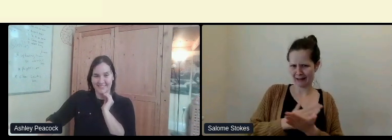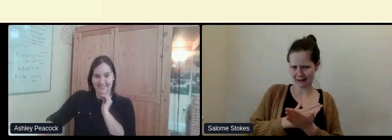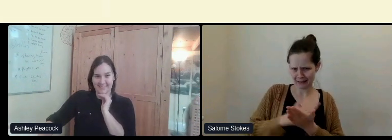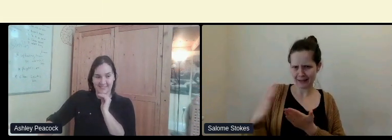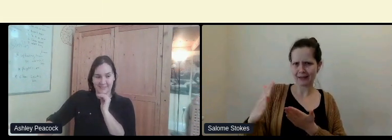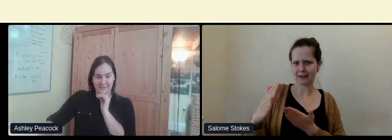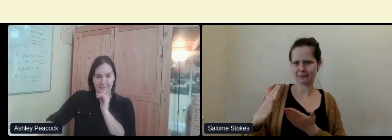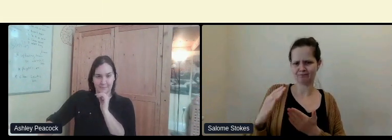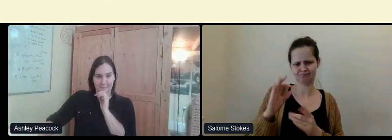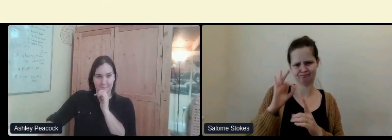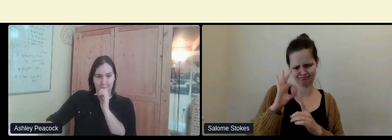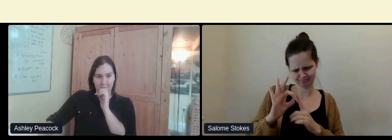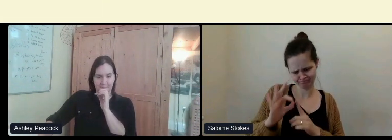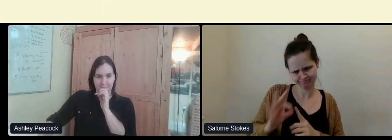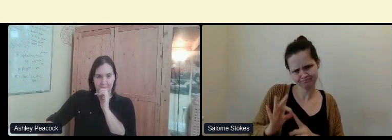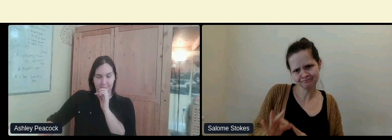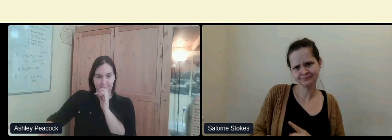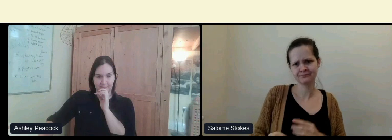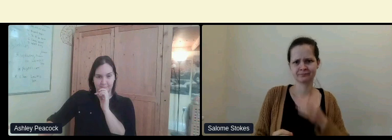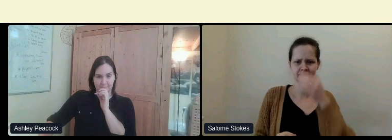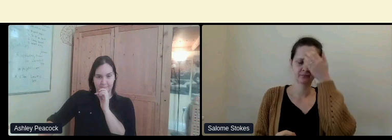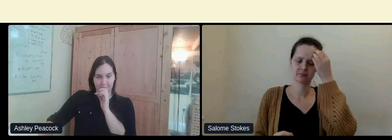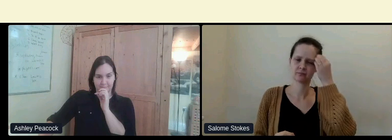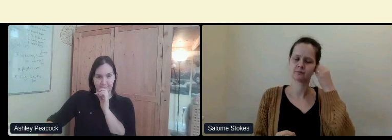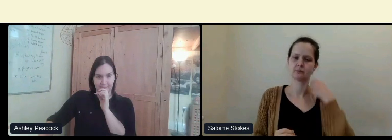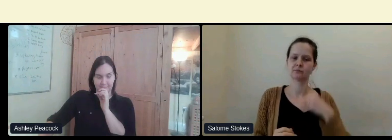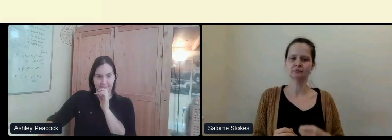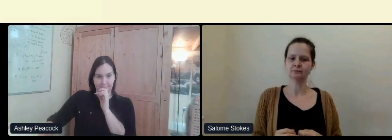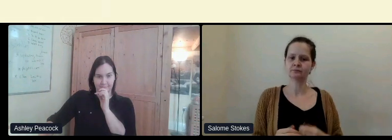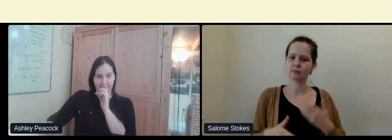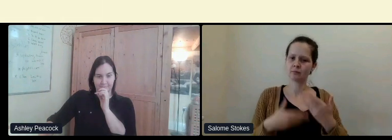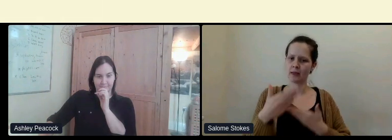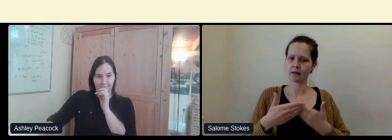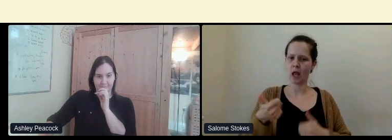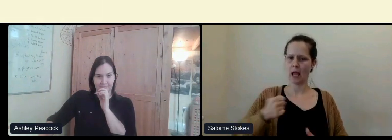details and define what clothes are expected in different roles.